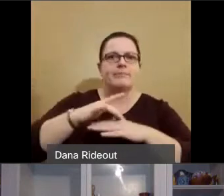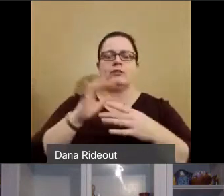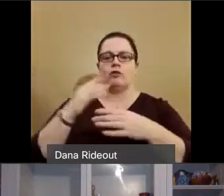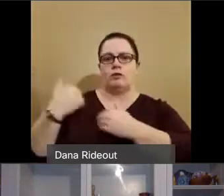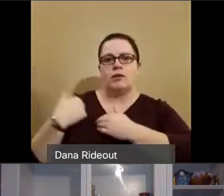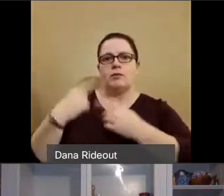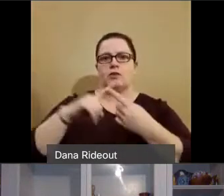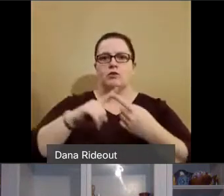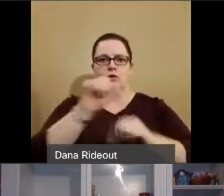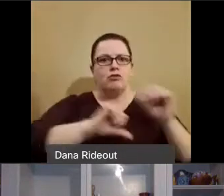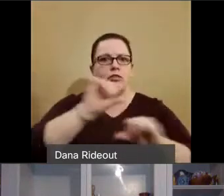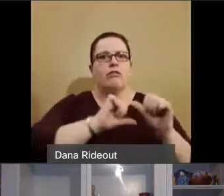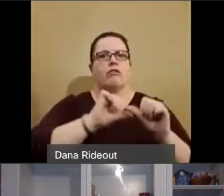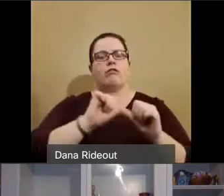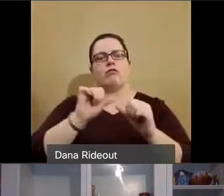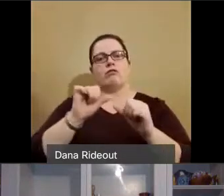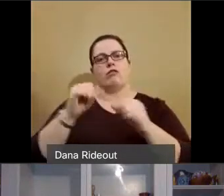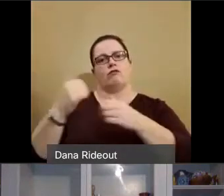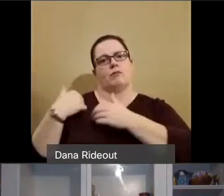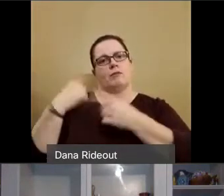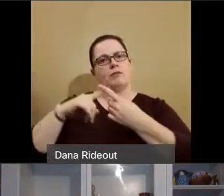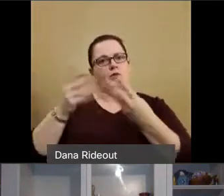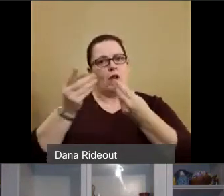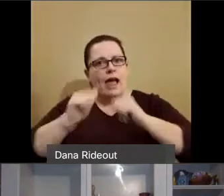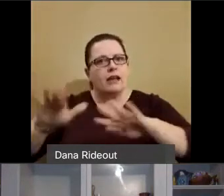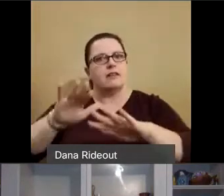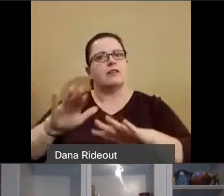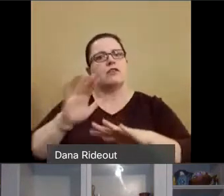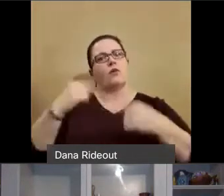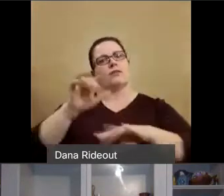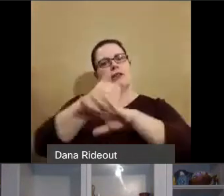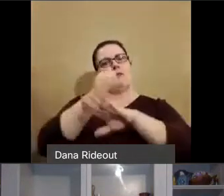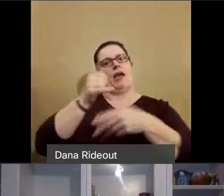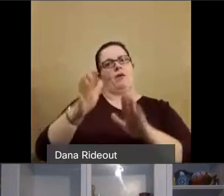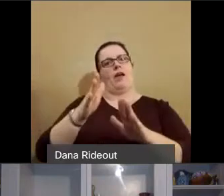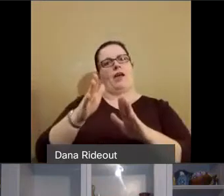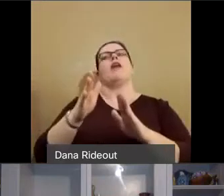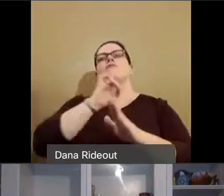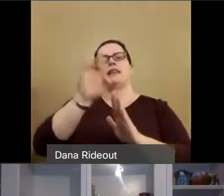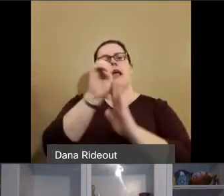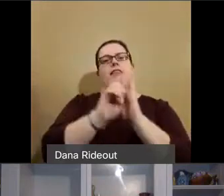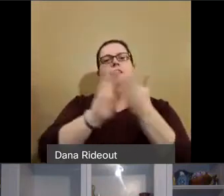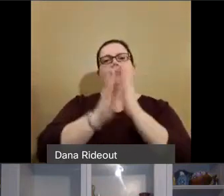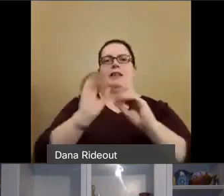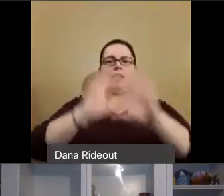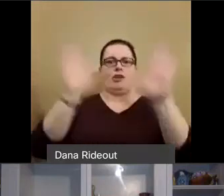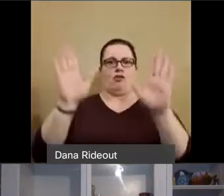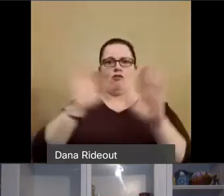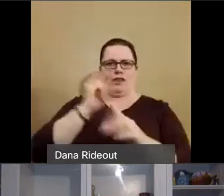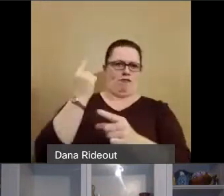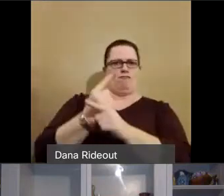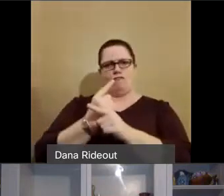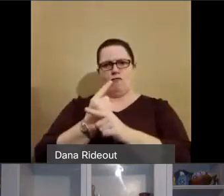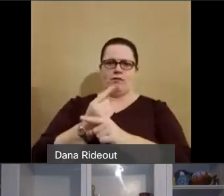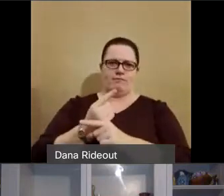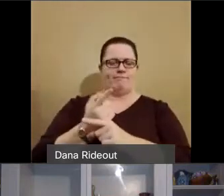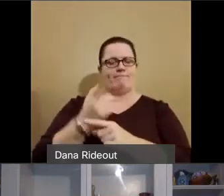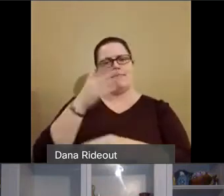So, when we read the ethics become a lot clearer, right? Like, what is the right thing to do? Not only for myself, but for each other. And how do I communicate that? Clearly?